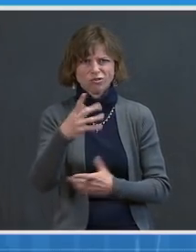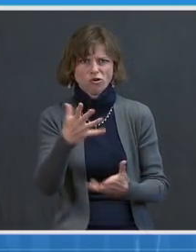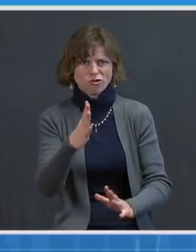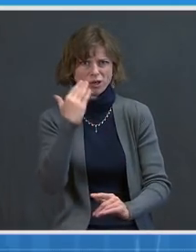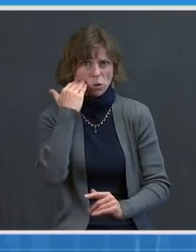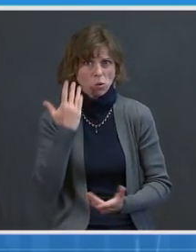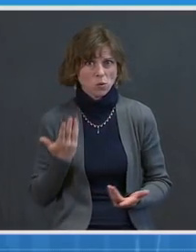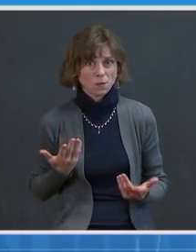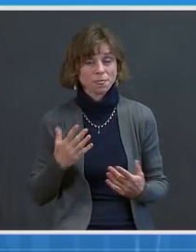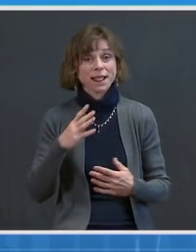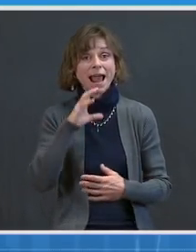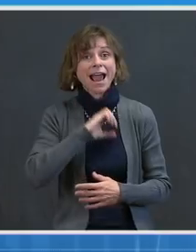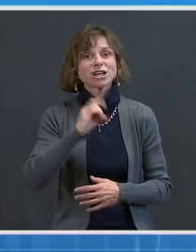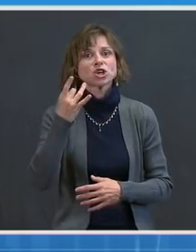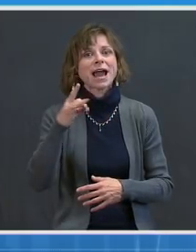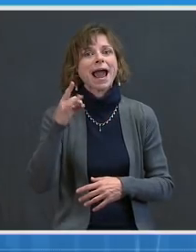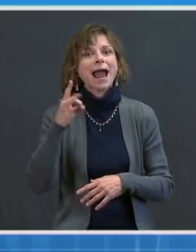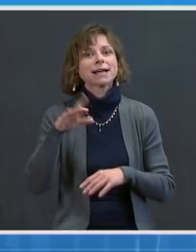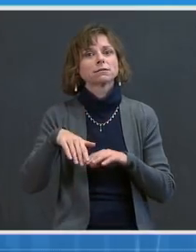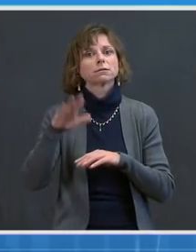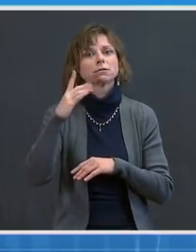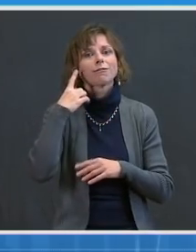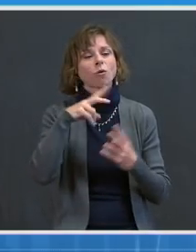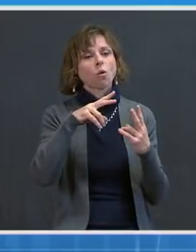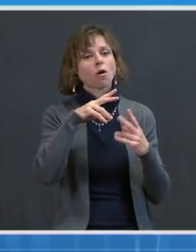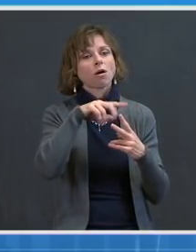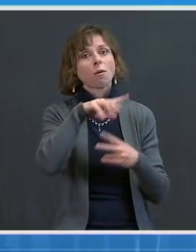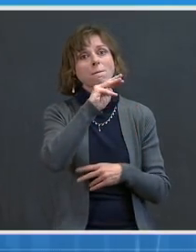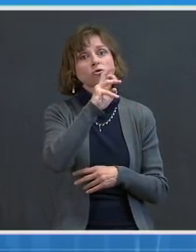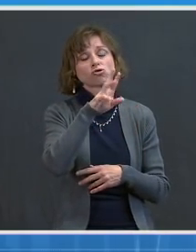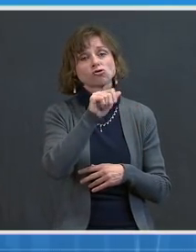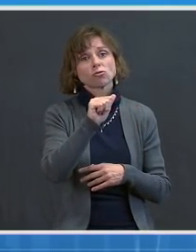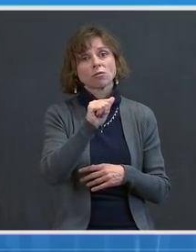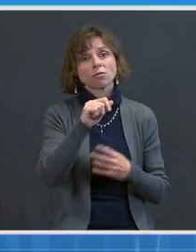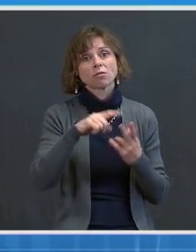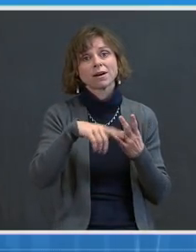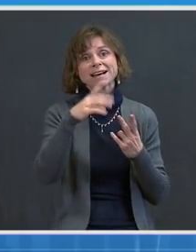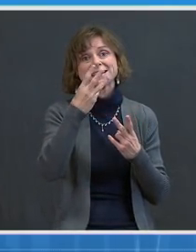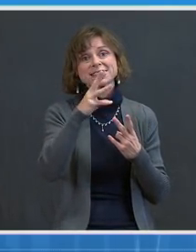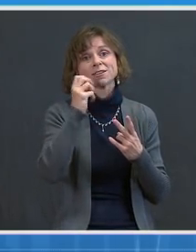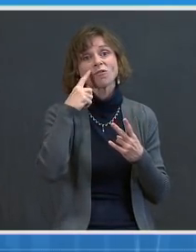is 18 and older from Moderna, 16 for Pfizer, and 18 for J&J.